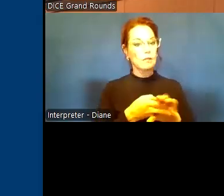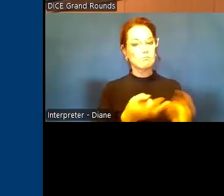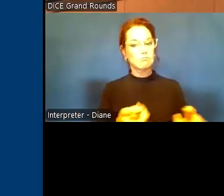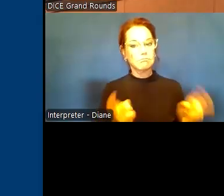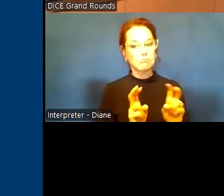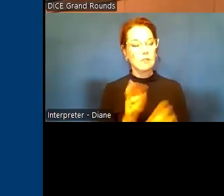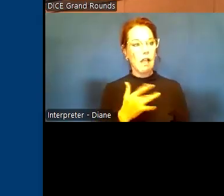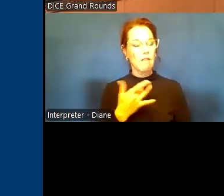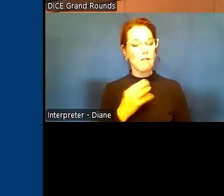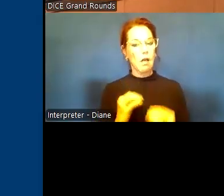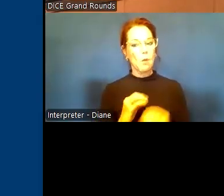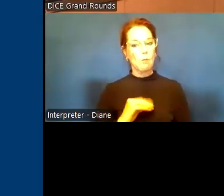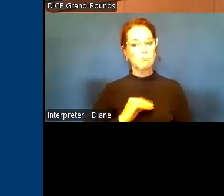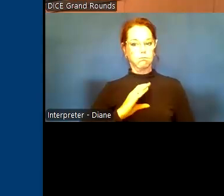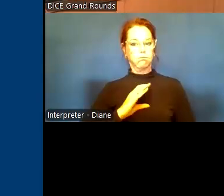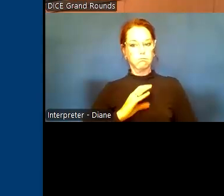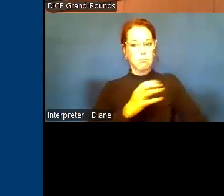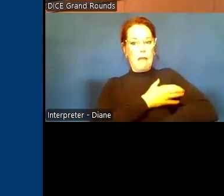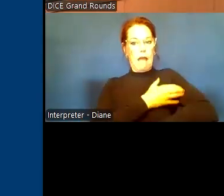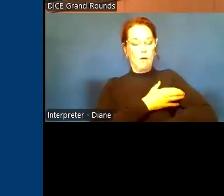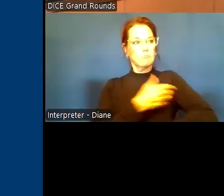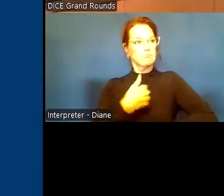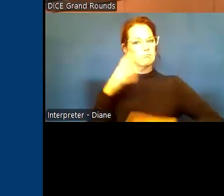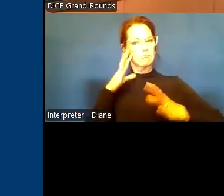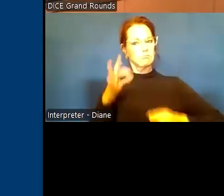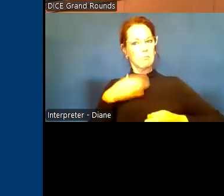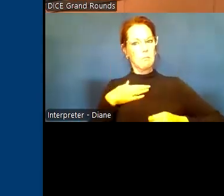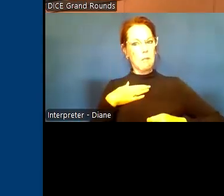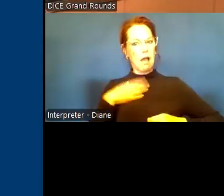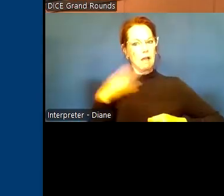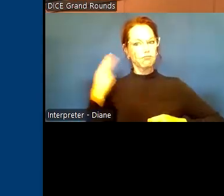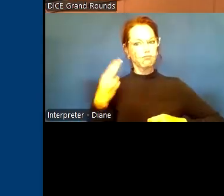and being more empowered was I'm not going to hide my name anymore hence which is why I have